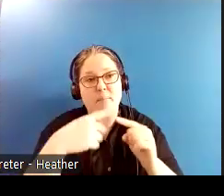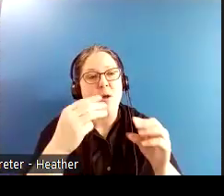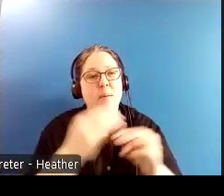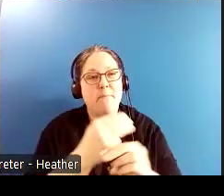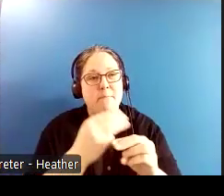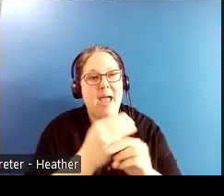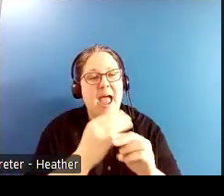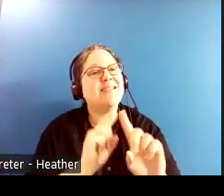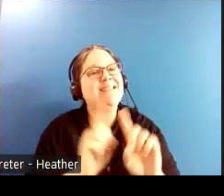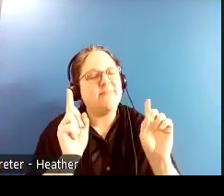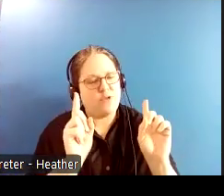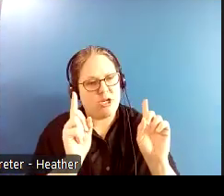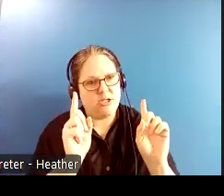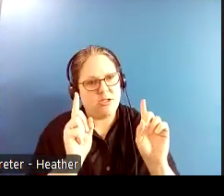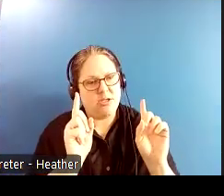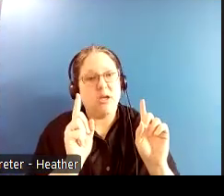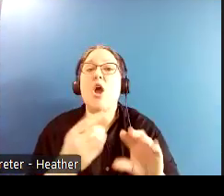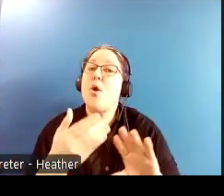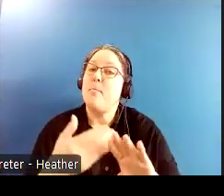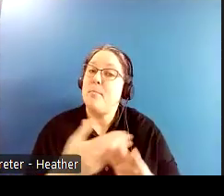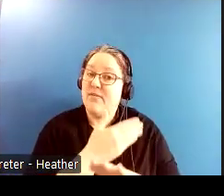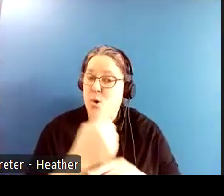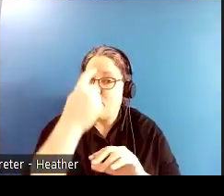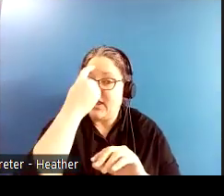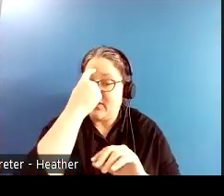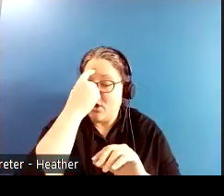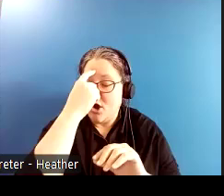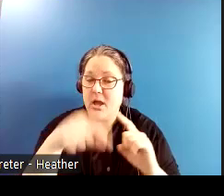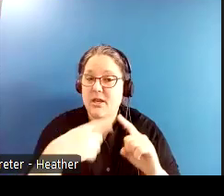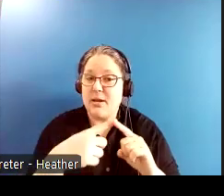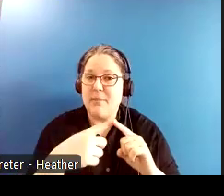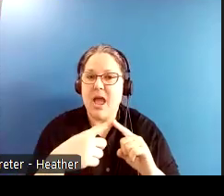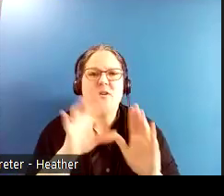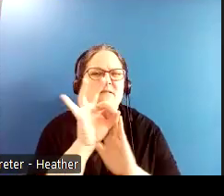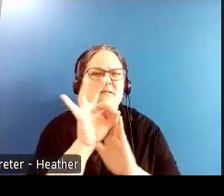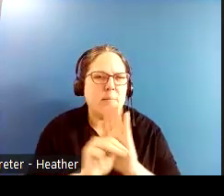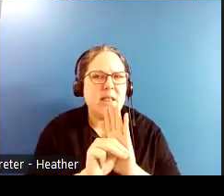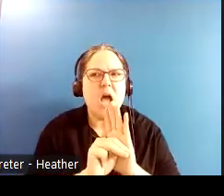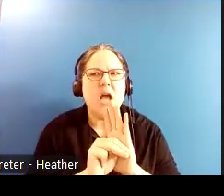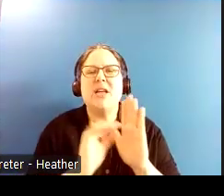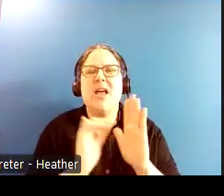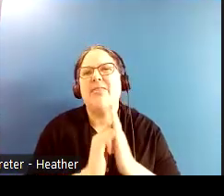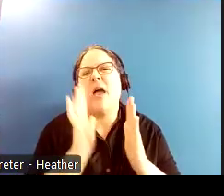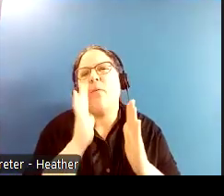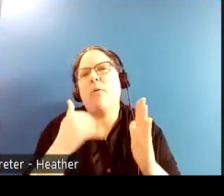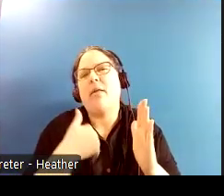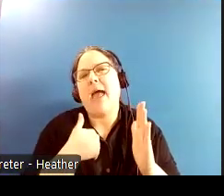differently. So before we were thinking about uh formulas that had certainty and then delivered